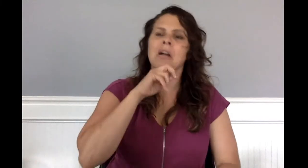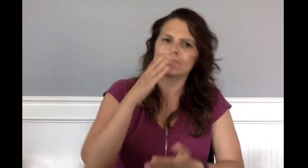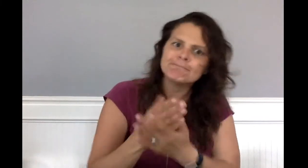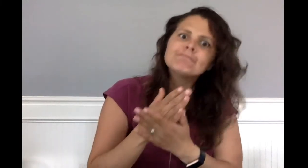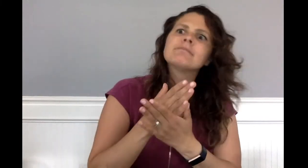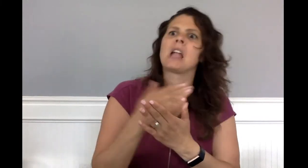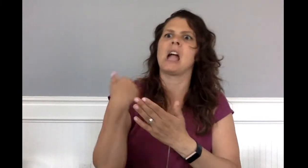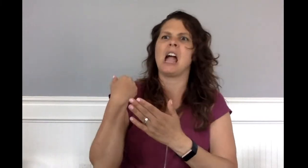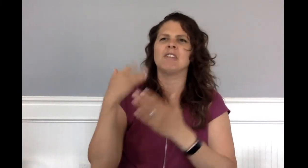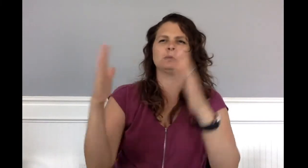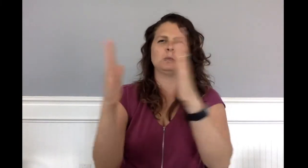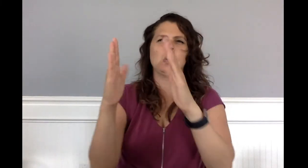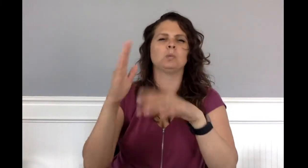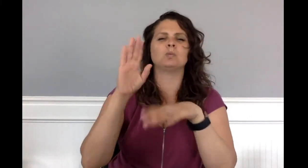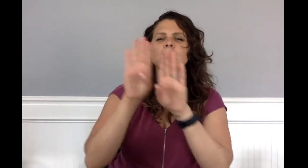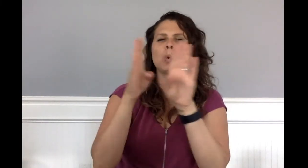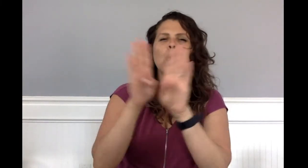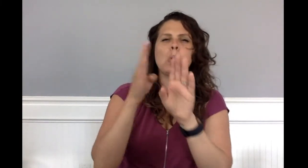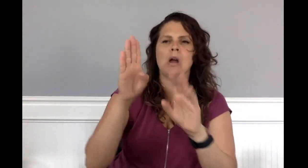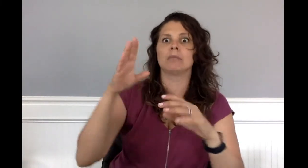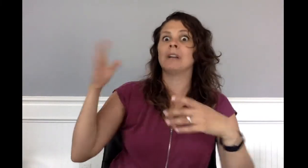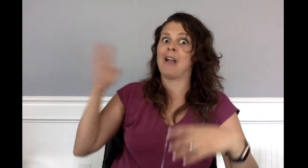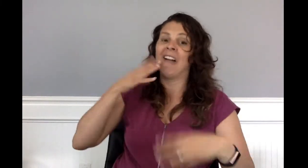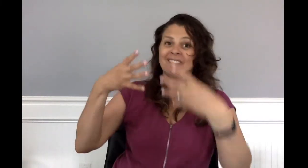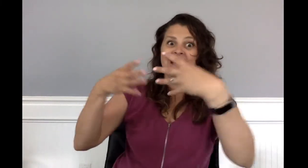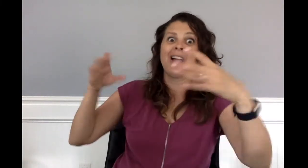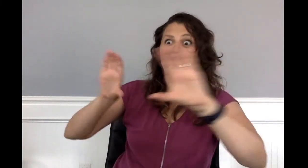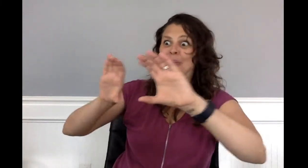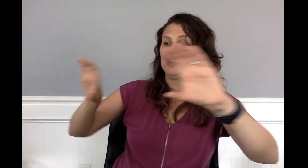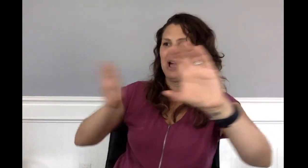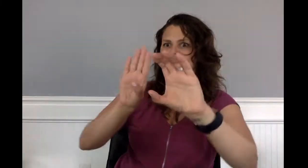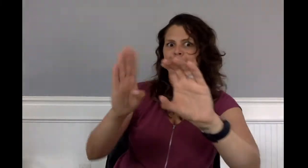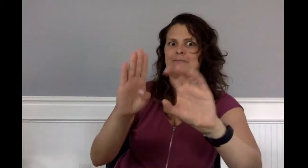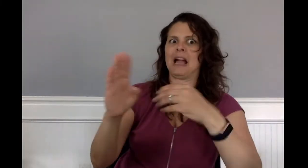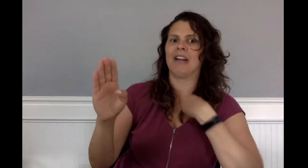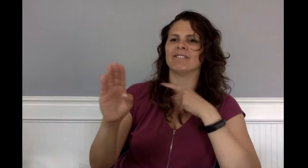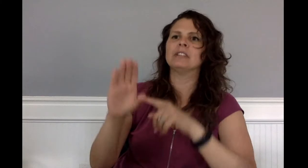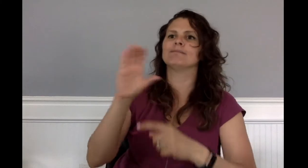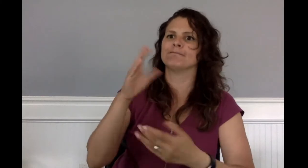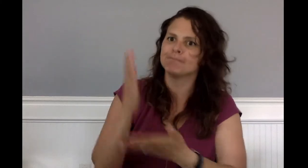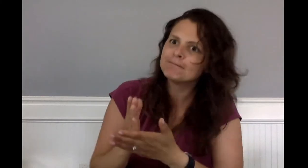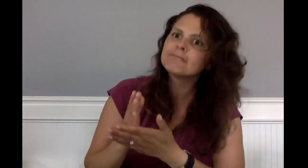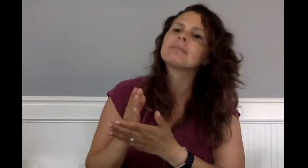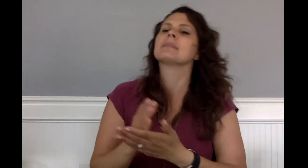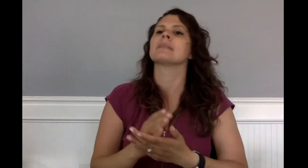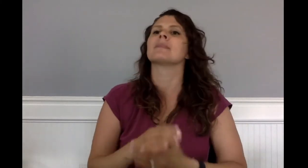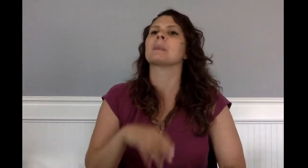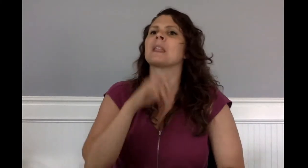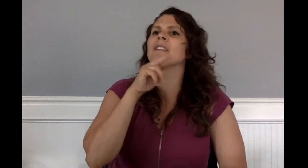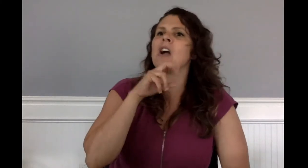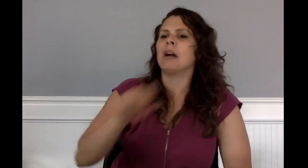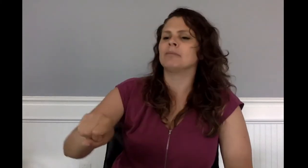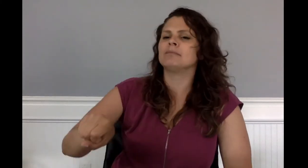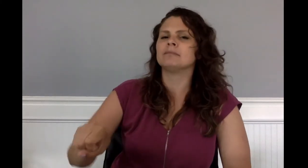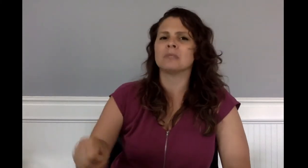Frog stopped at an old wooden door set in the wall. She turned the handle.